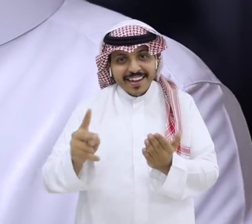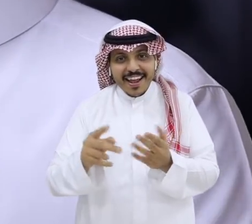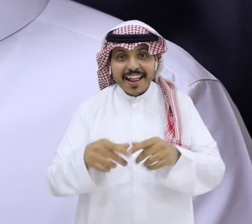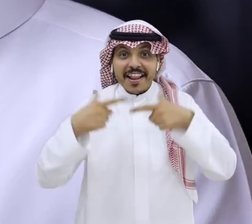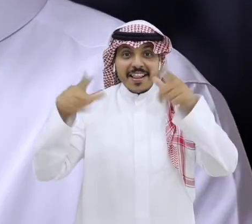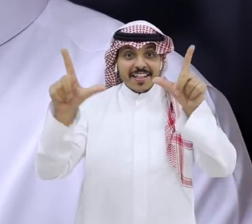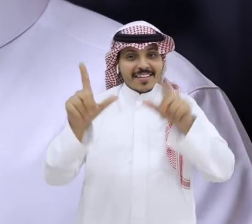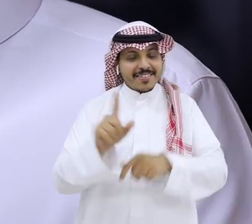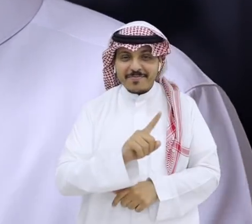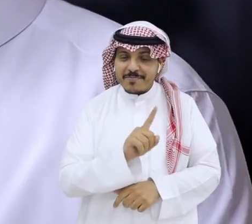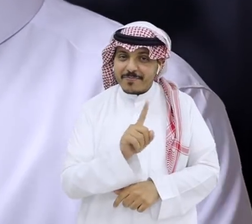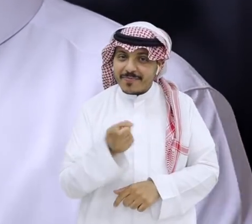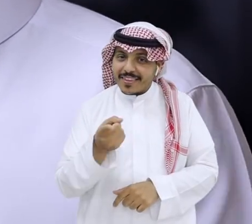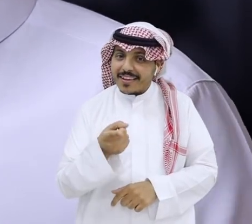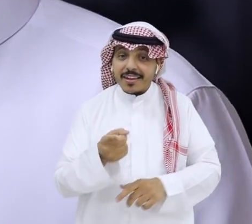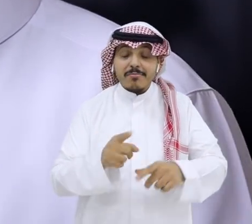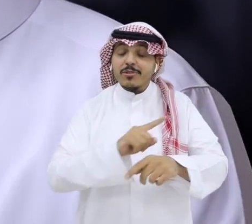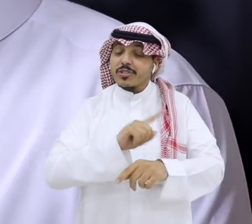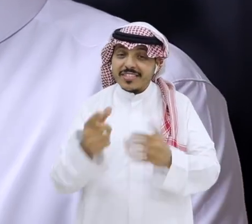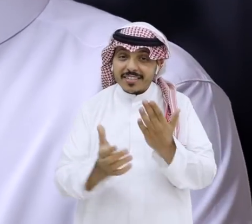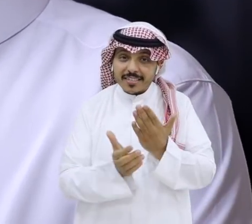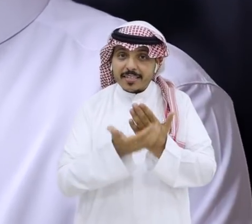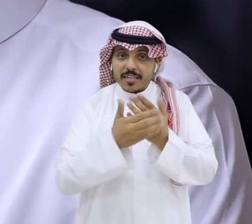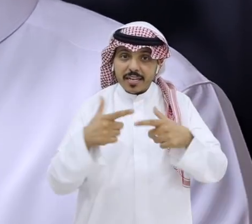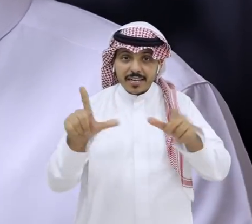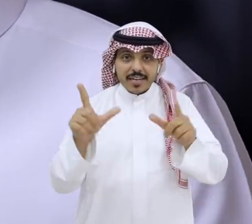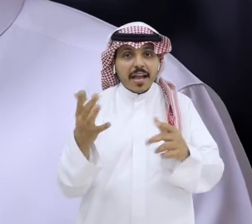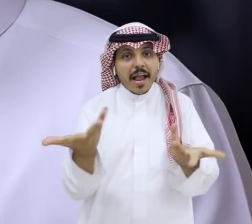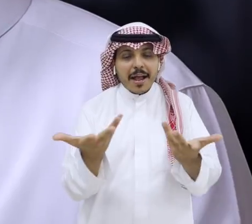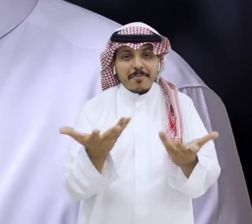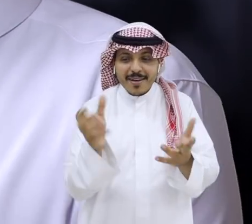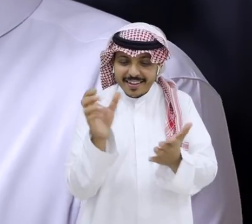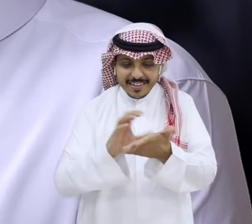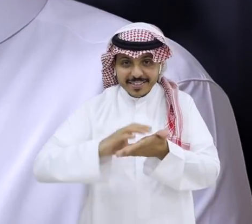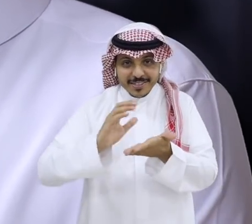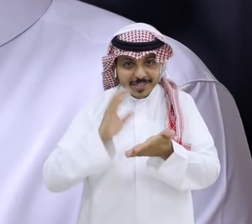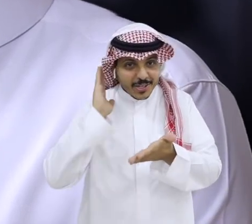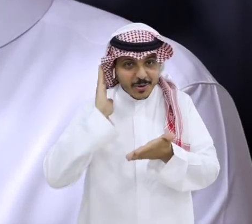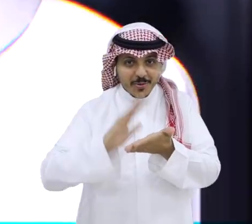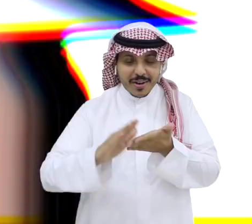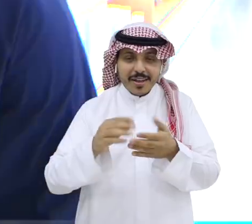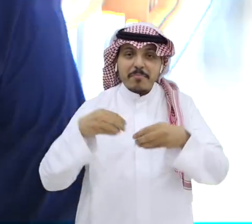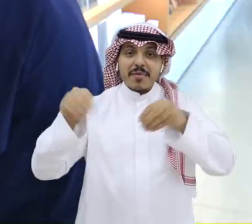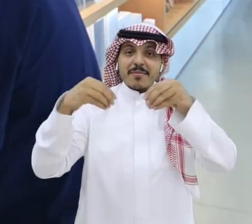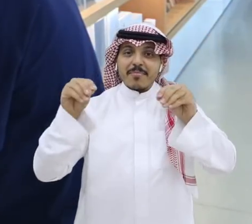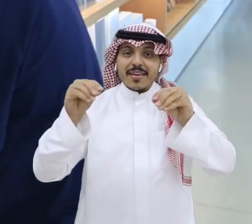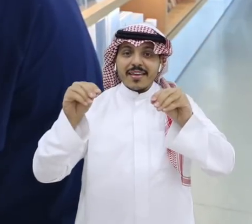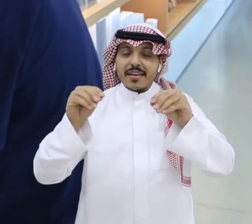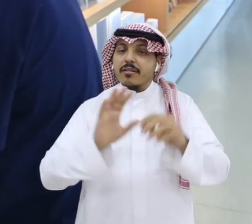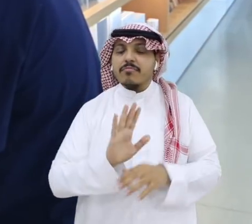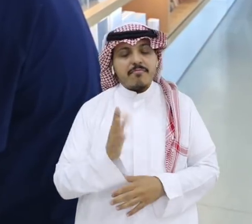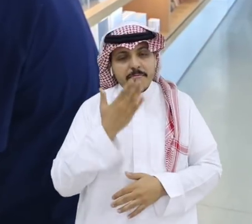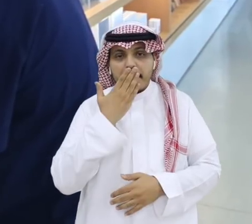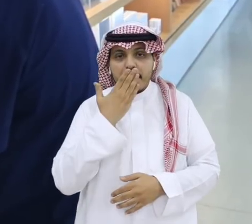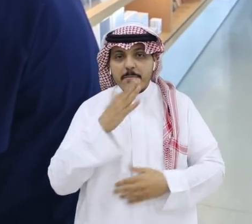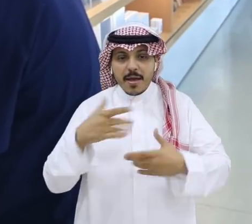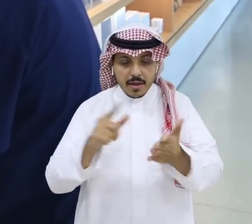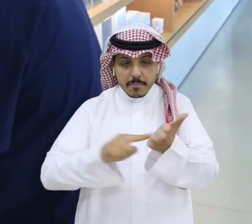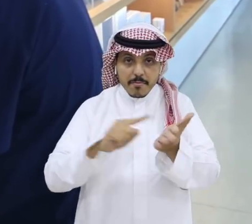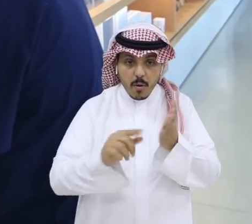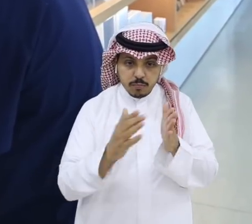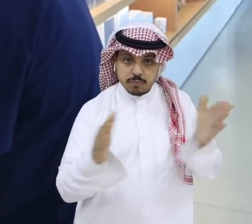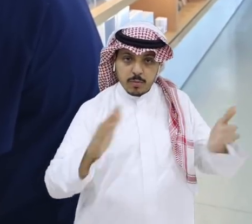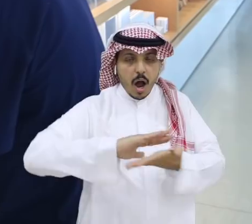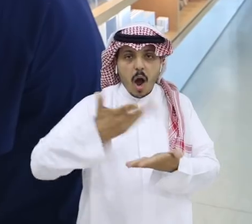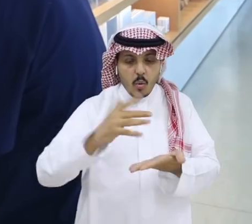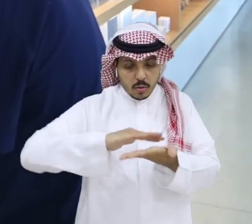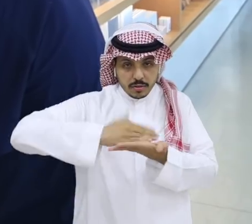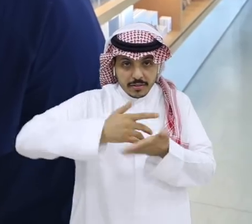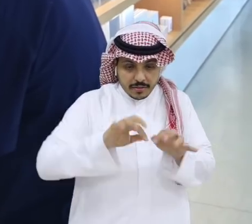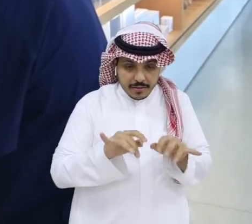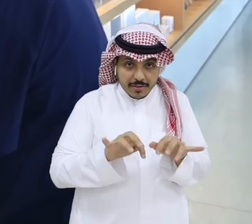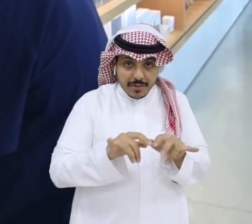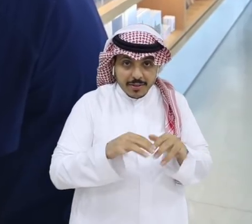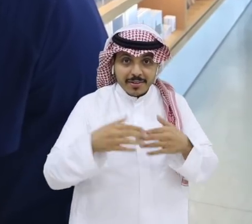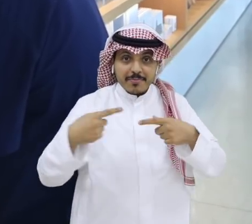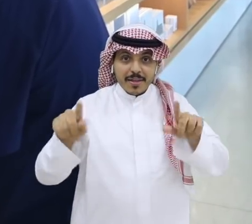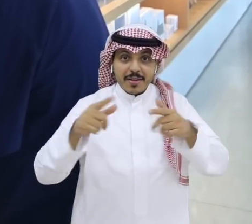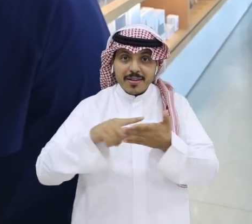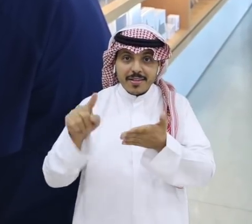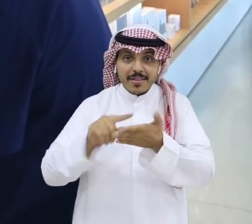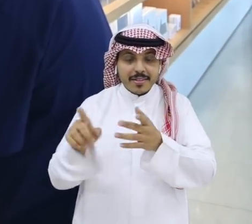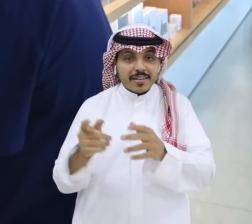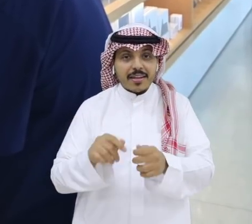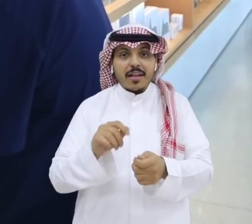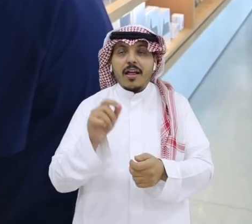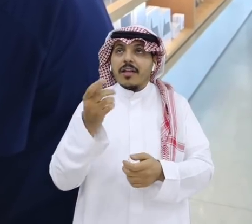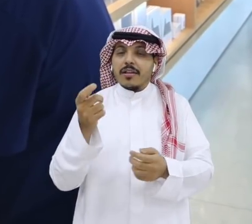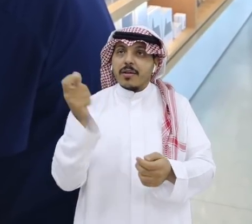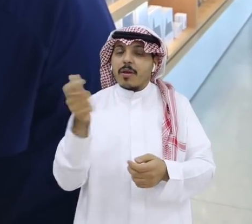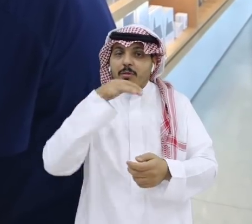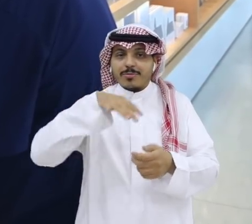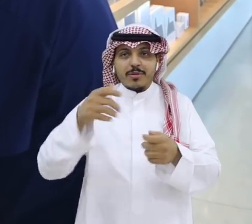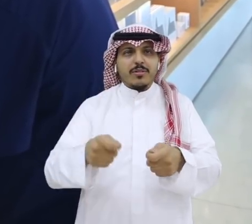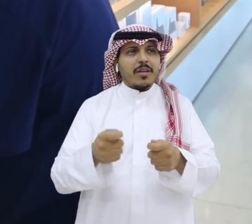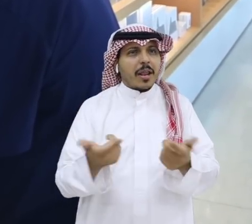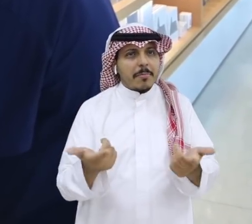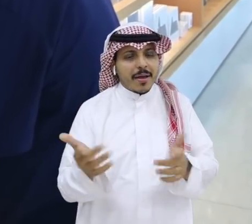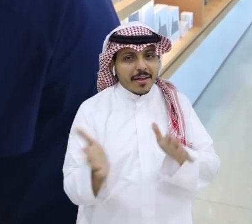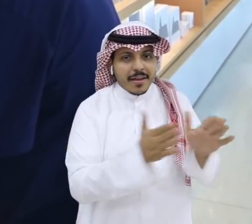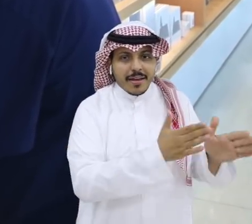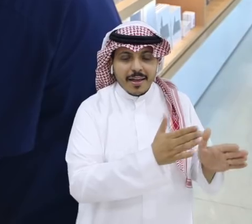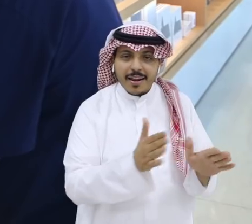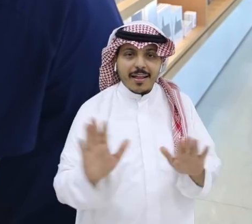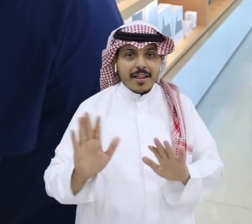They won't ever announce the numbers of iPhones, Macbooks and iPads sold.